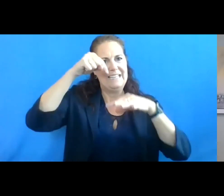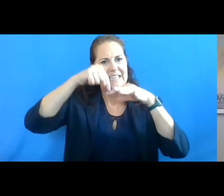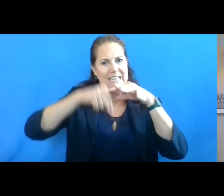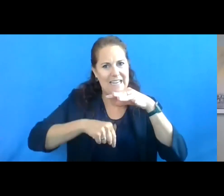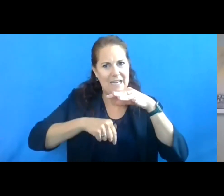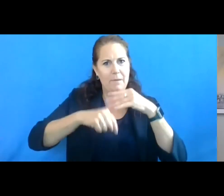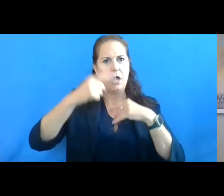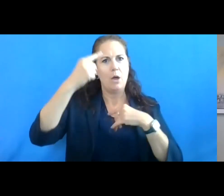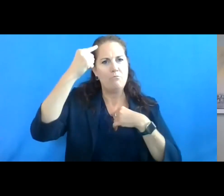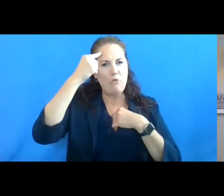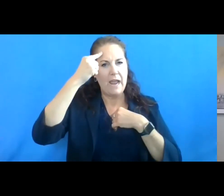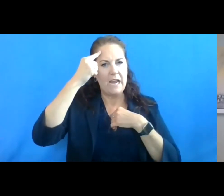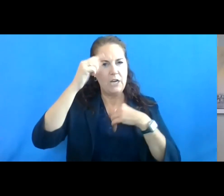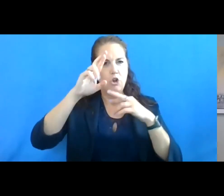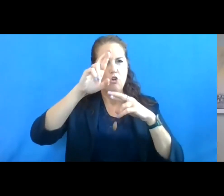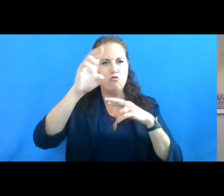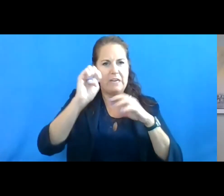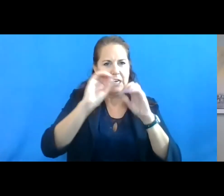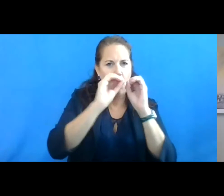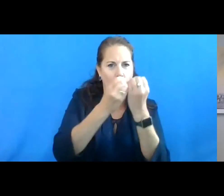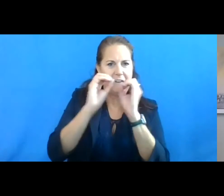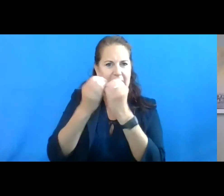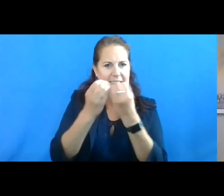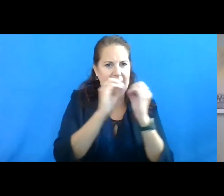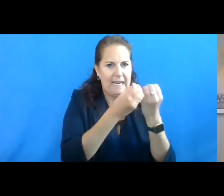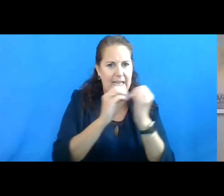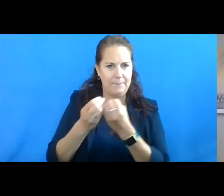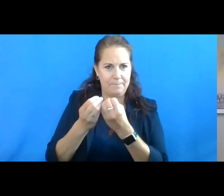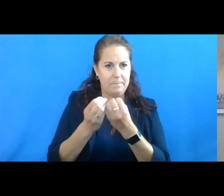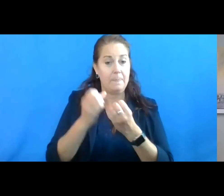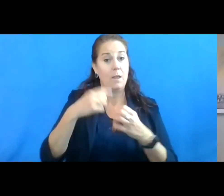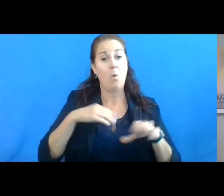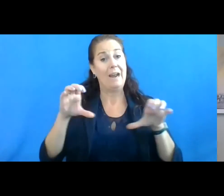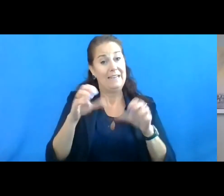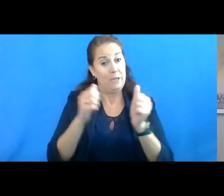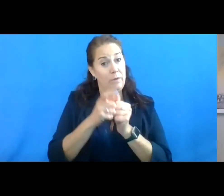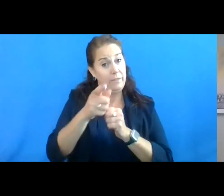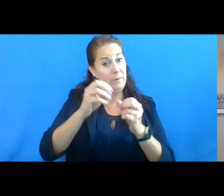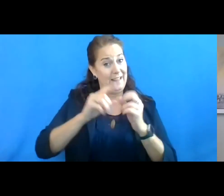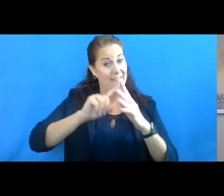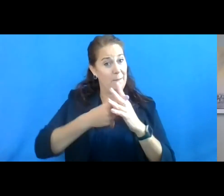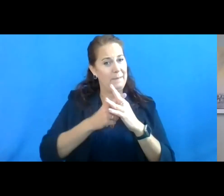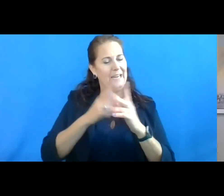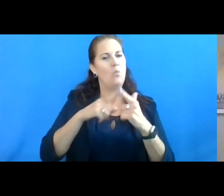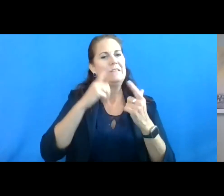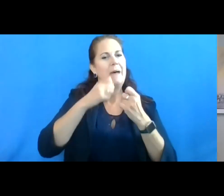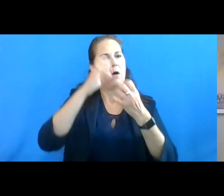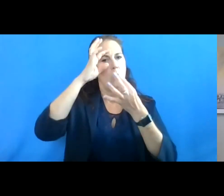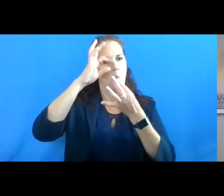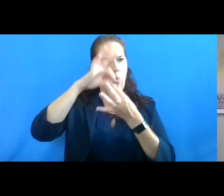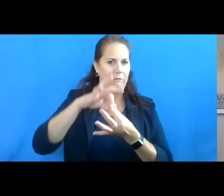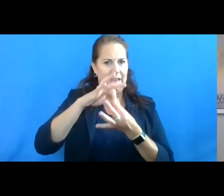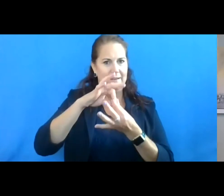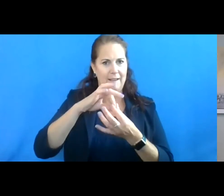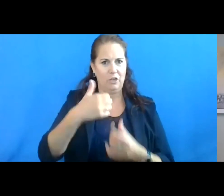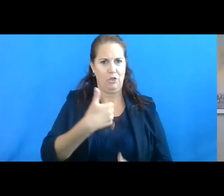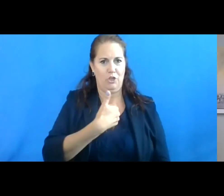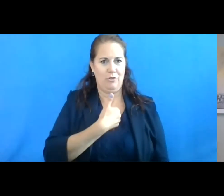And so, what I did with you are the beginning was about orienting yourself to a place of